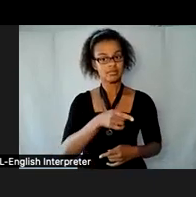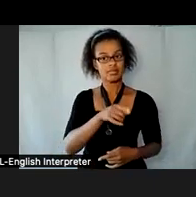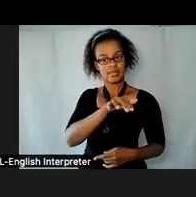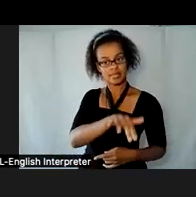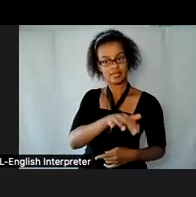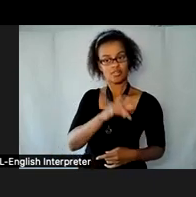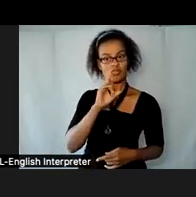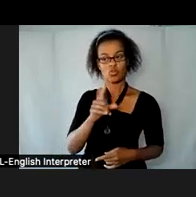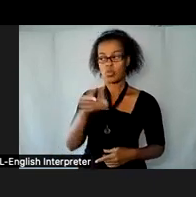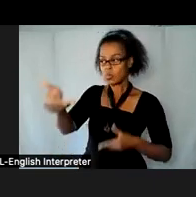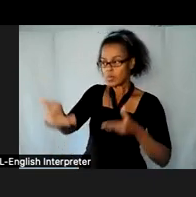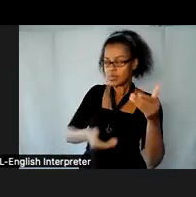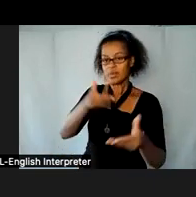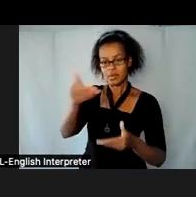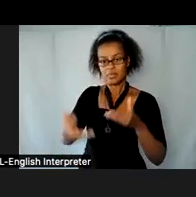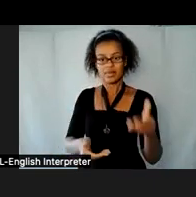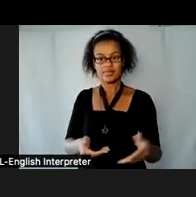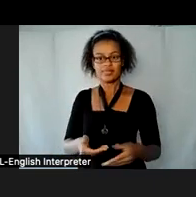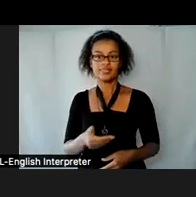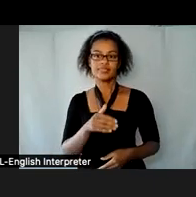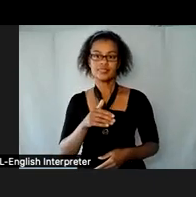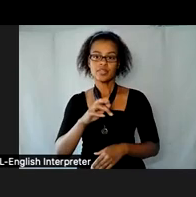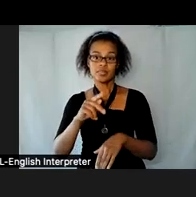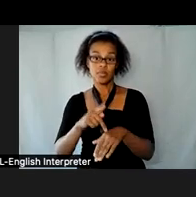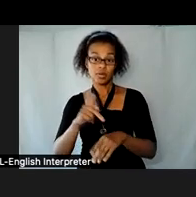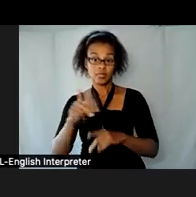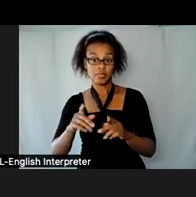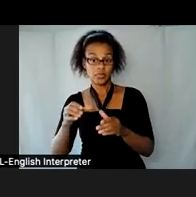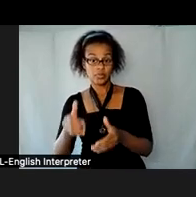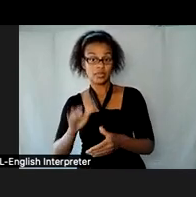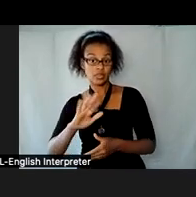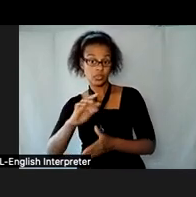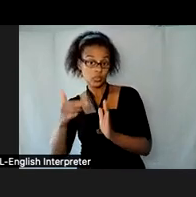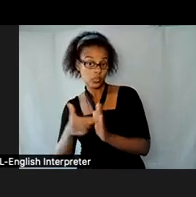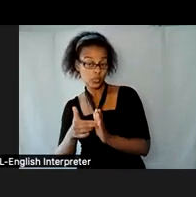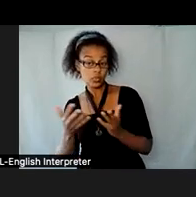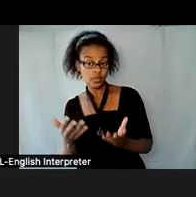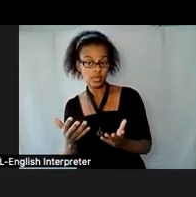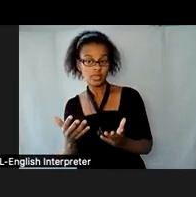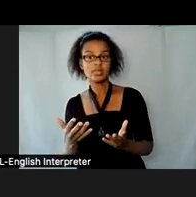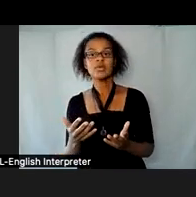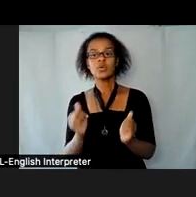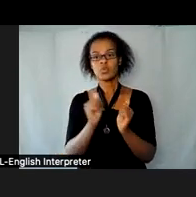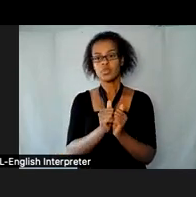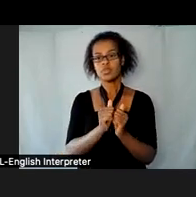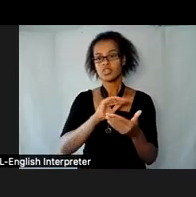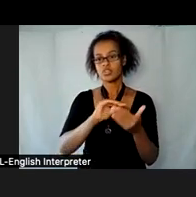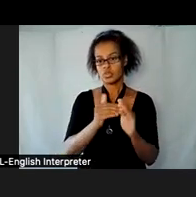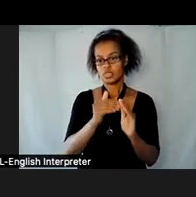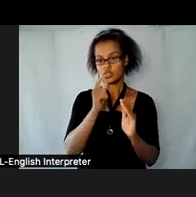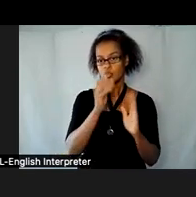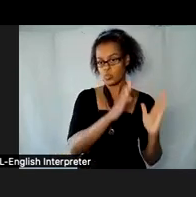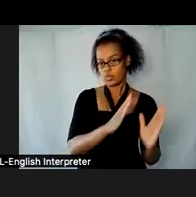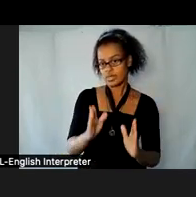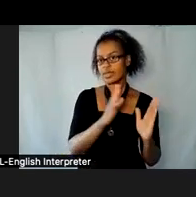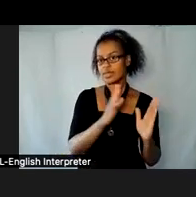Park people's role with the artists will start with the community organizers. After the animating part grants are selected.